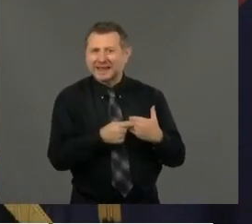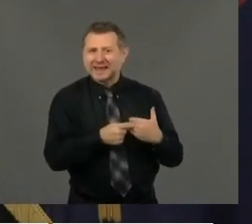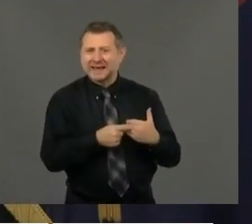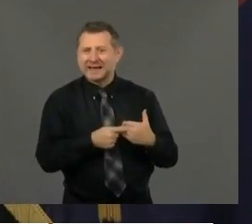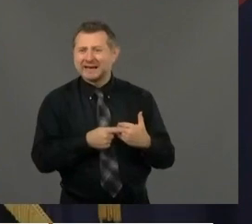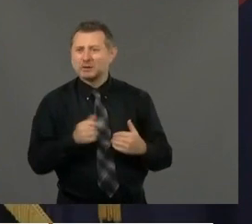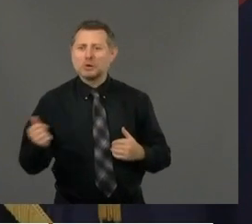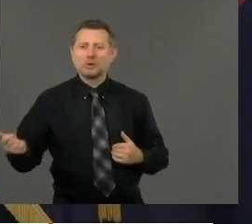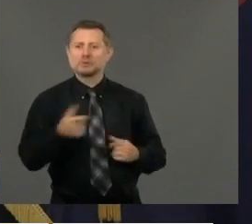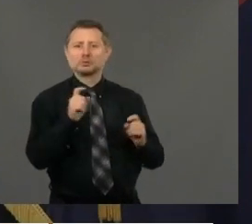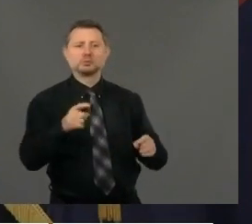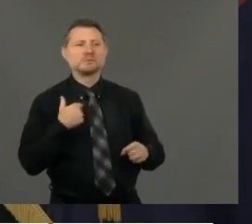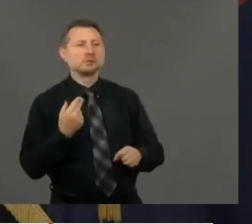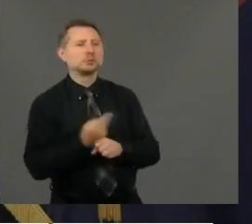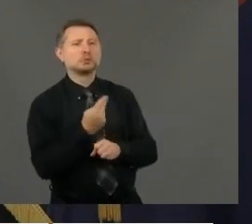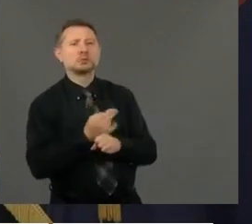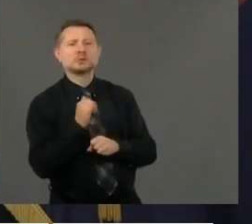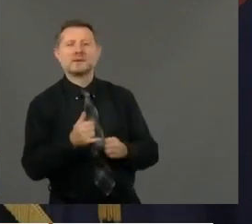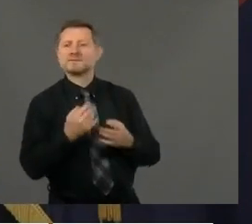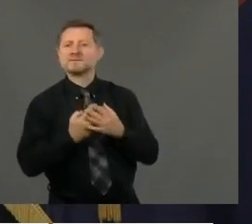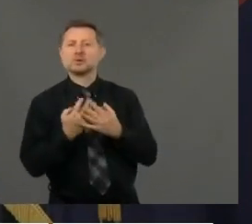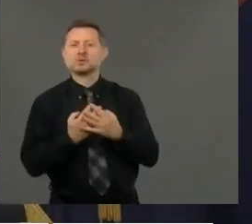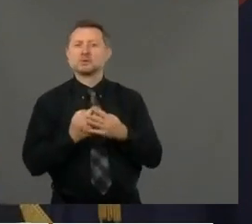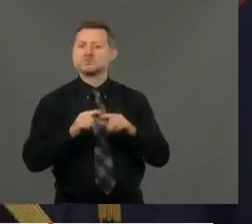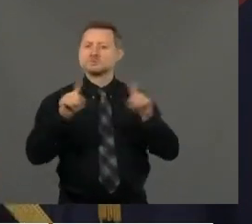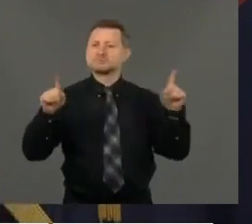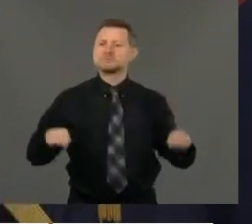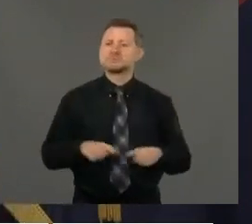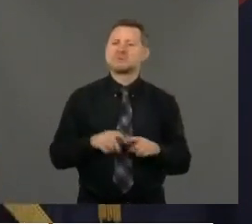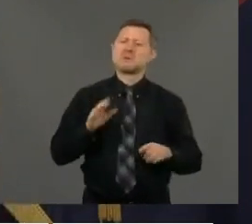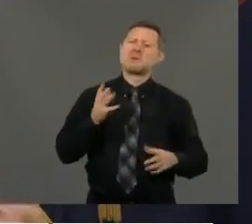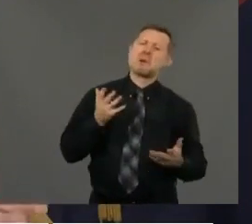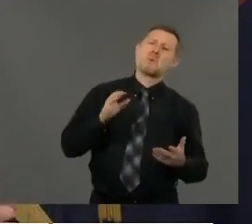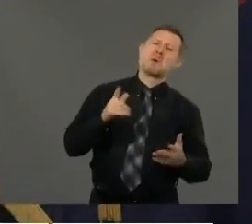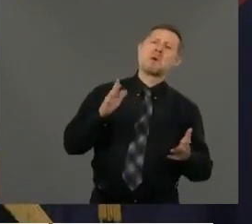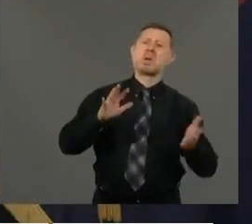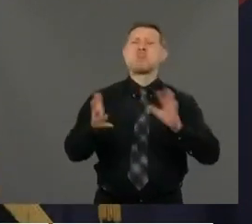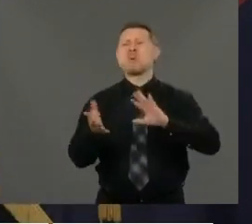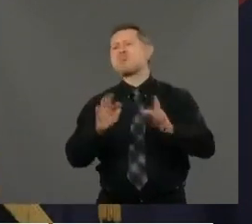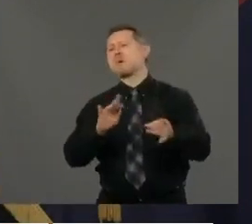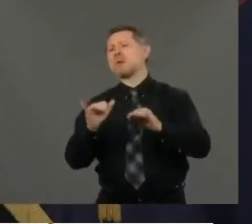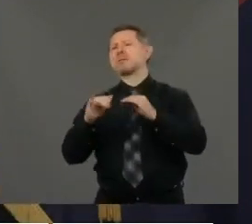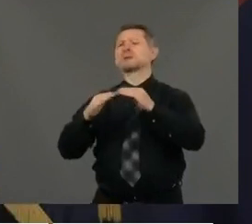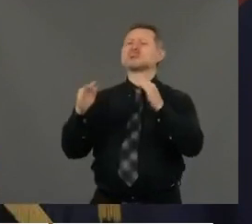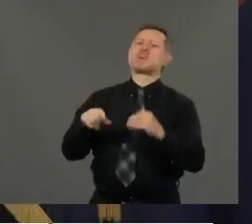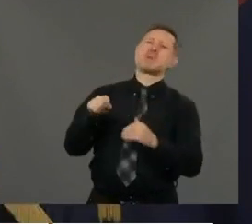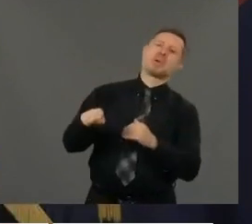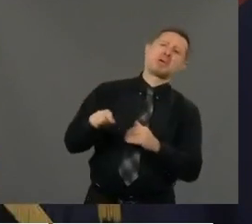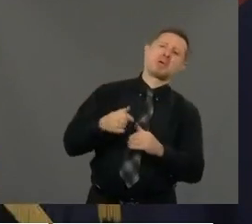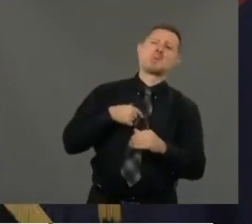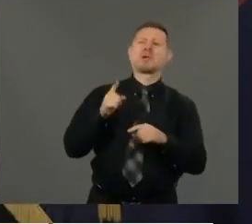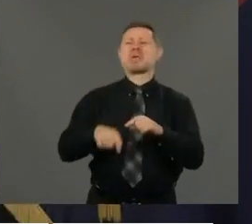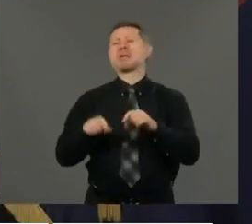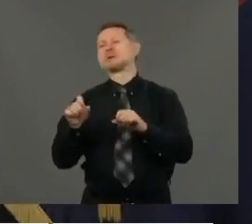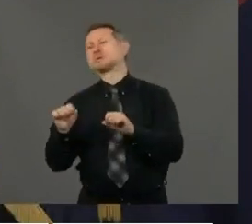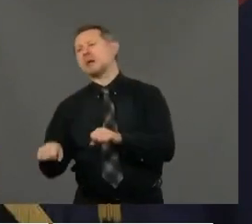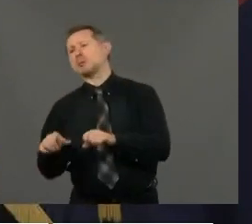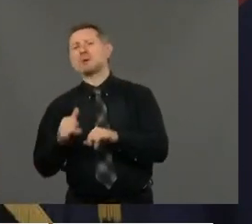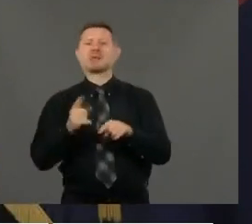FUNCTIONS. YOU WON'T HEAR MANY GOVERNORS TALKING ABOUT AIR FILTRATION. BUT, YOU HAVE A FILTER THAT CAN FILTER OUT THE COVID VIRUS?